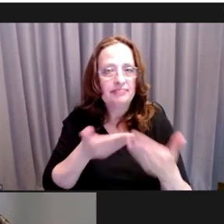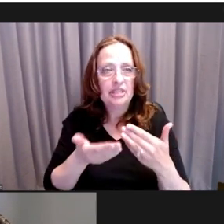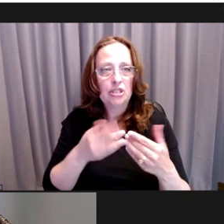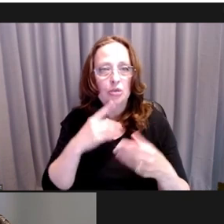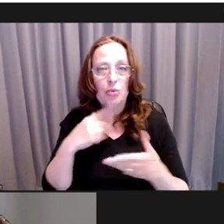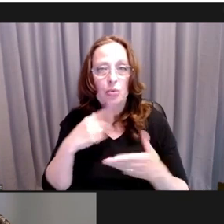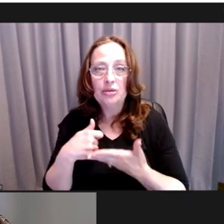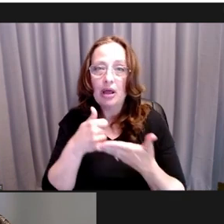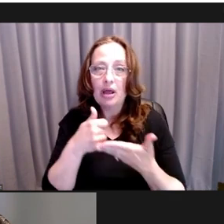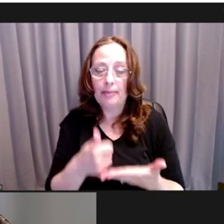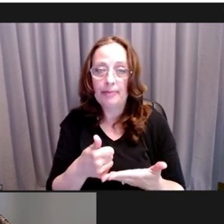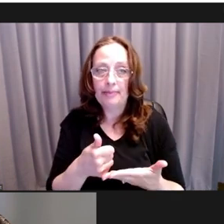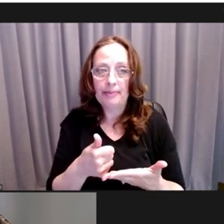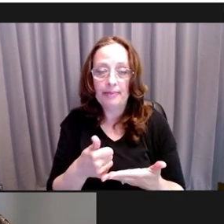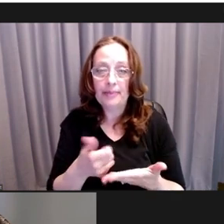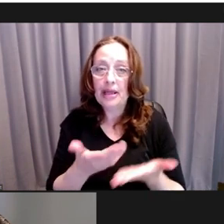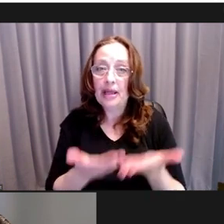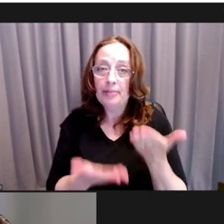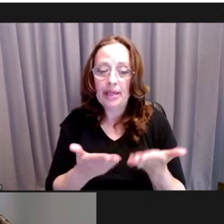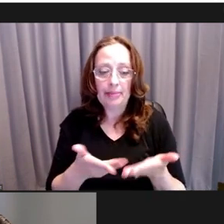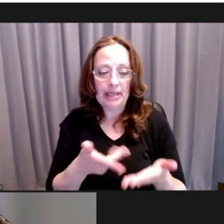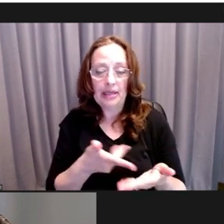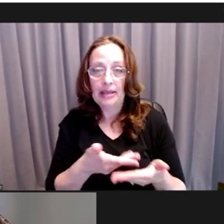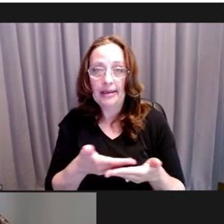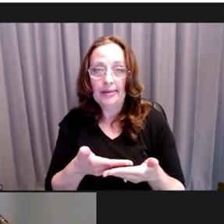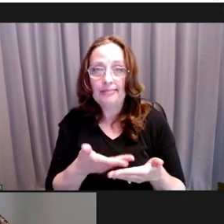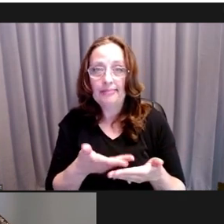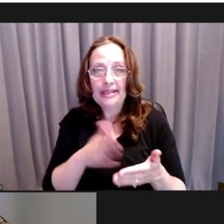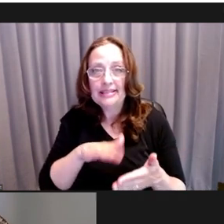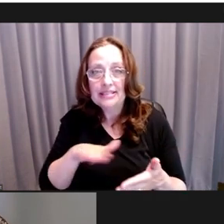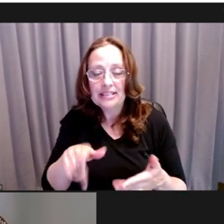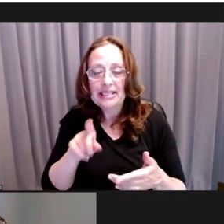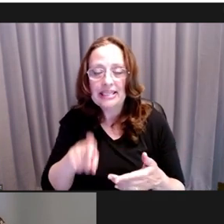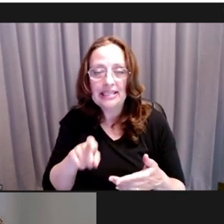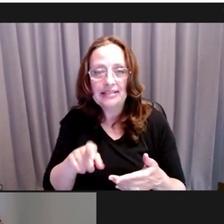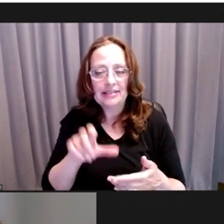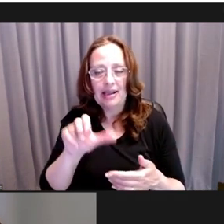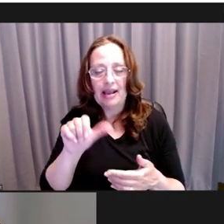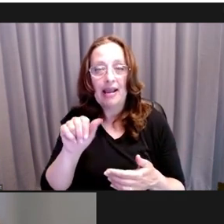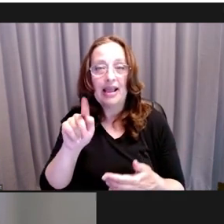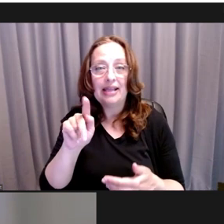You know, they need antibiotics for infections, chronic infections, or potentially placing tubes.